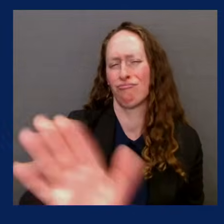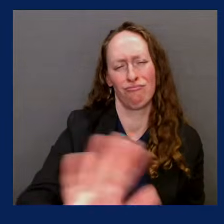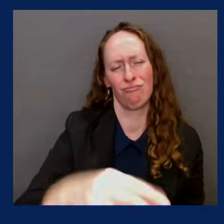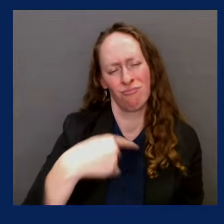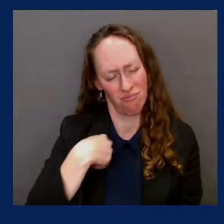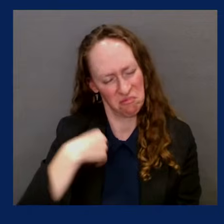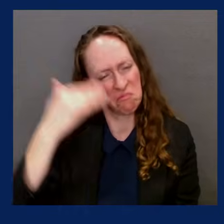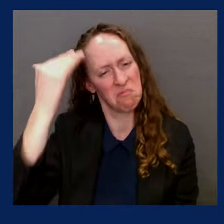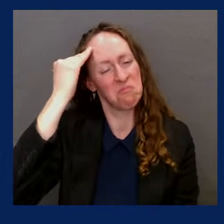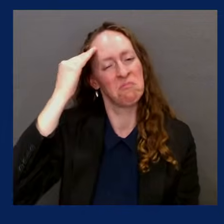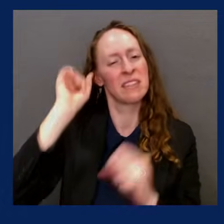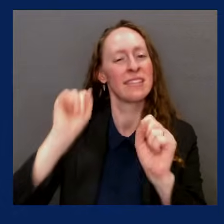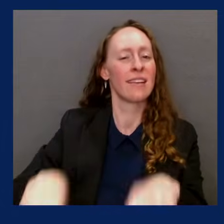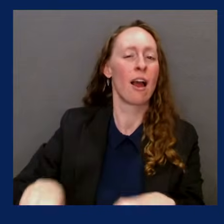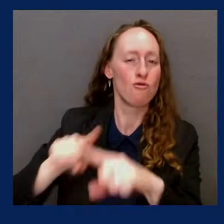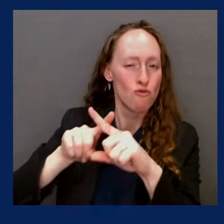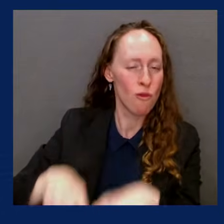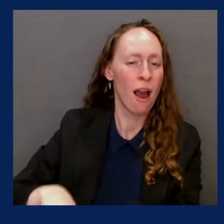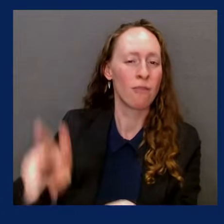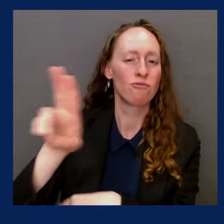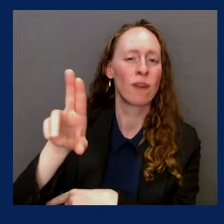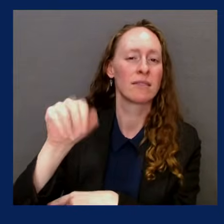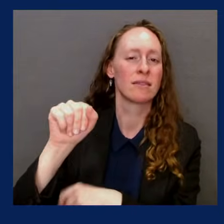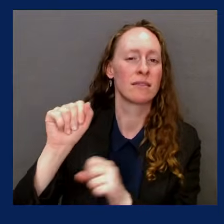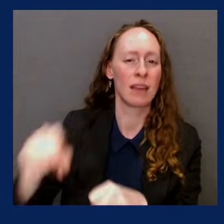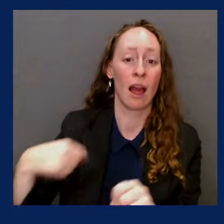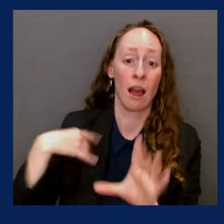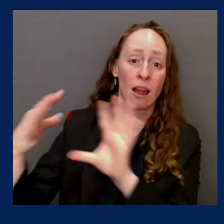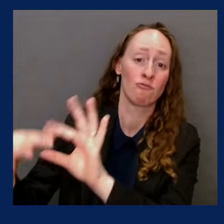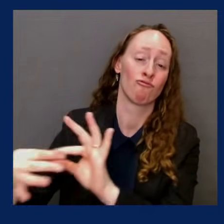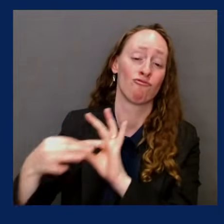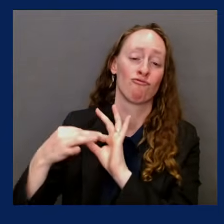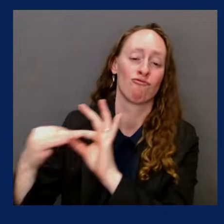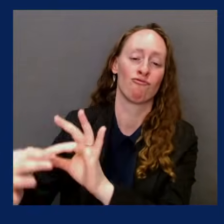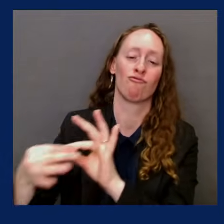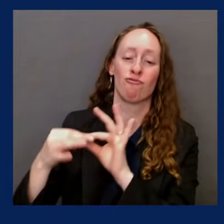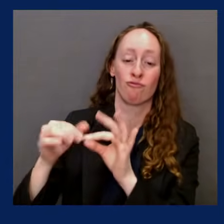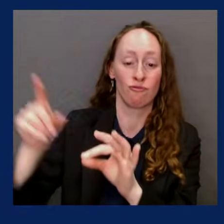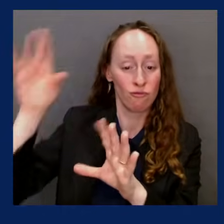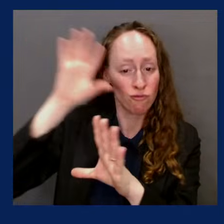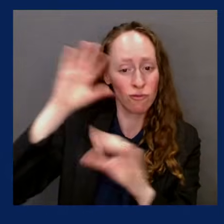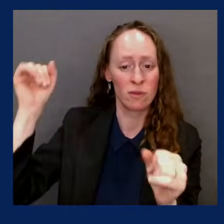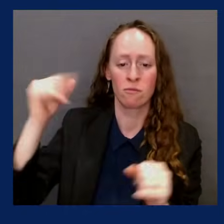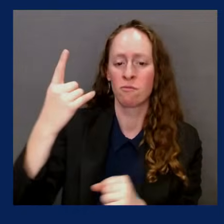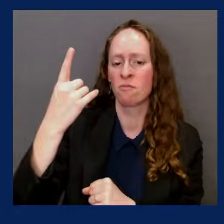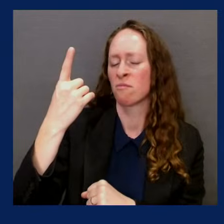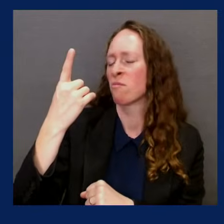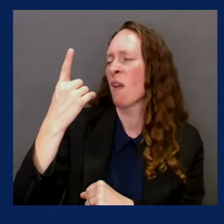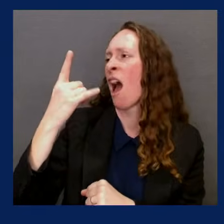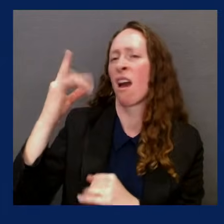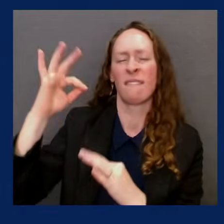to none of the relationships that I have around the world or indeed domestically, for that matter.